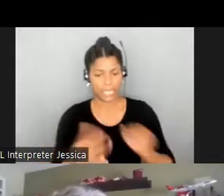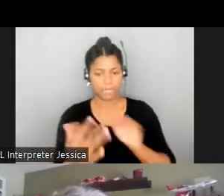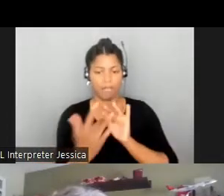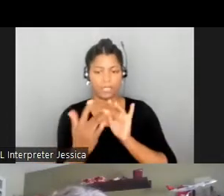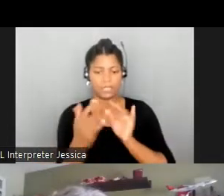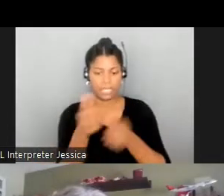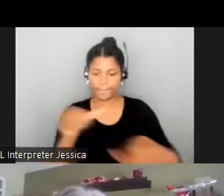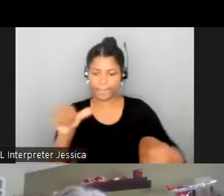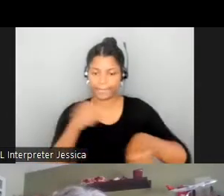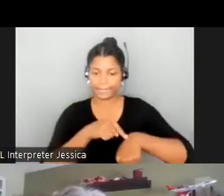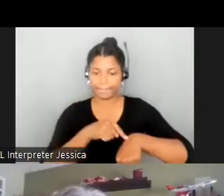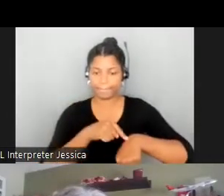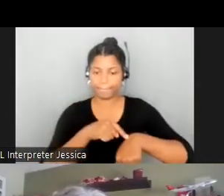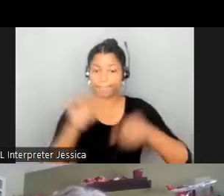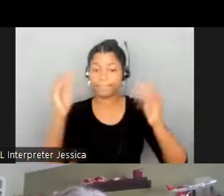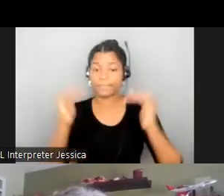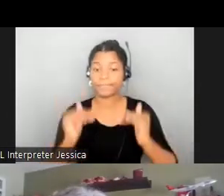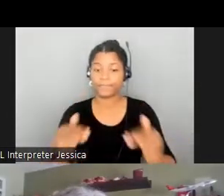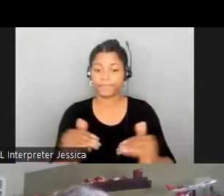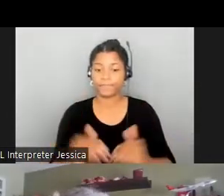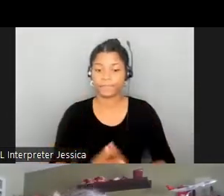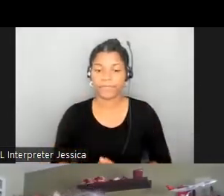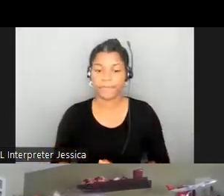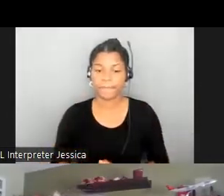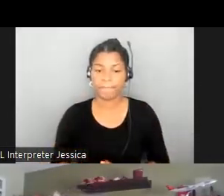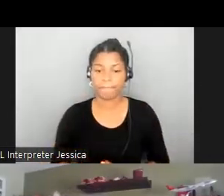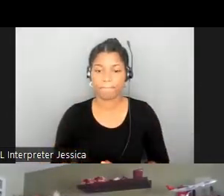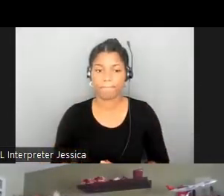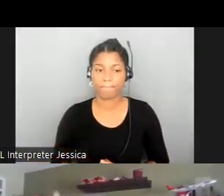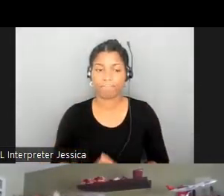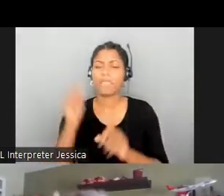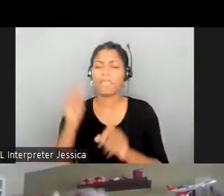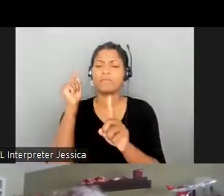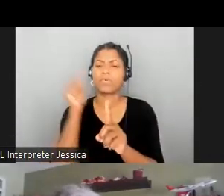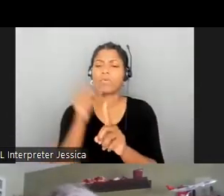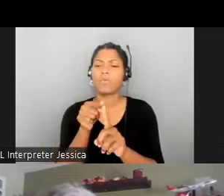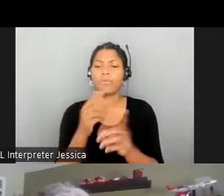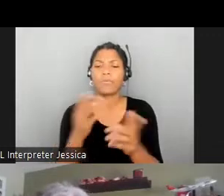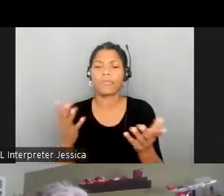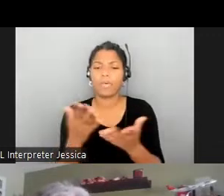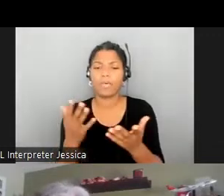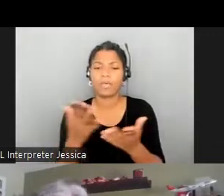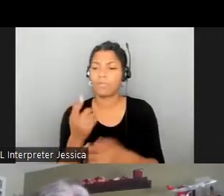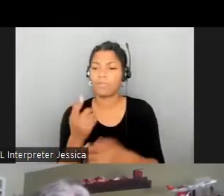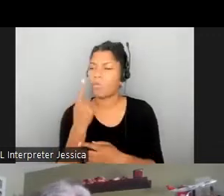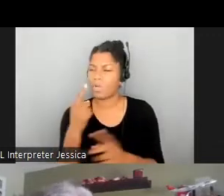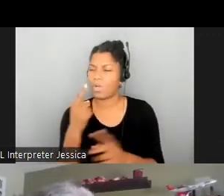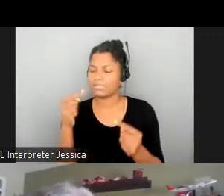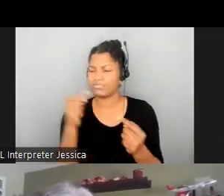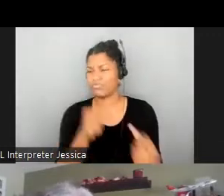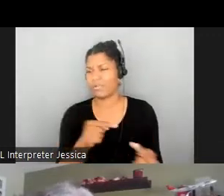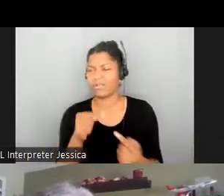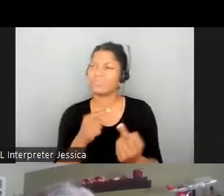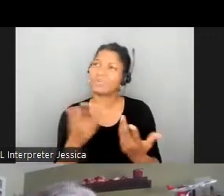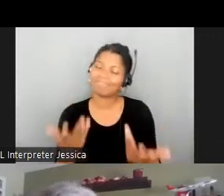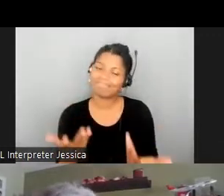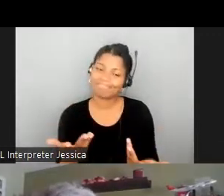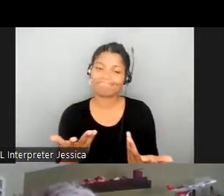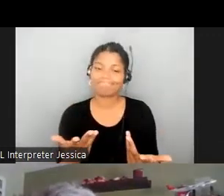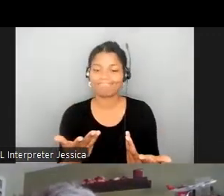And just some of our goals: One thing we really struggle with—well, I just can't give the